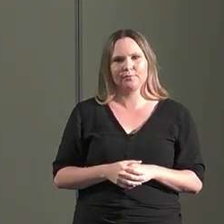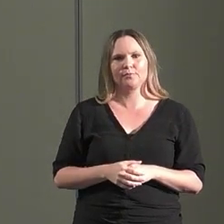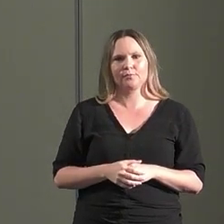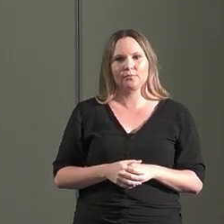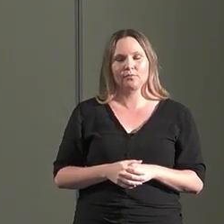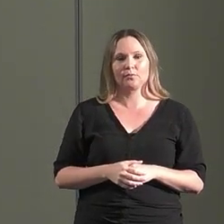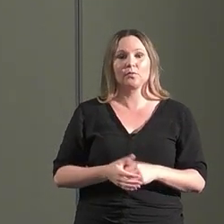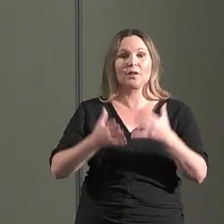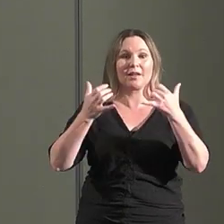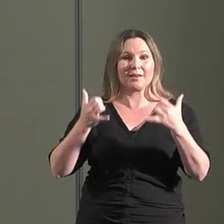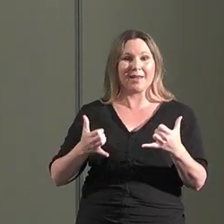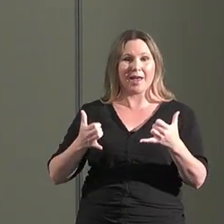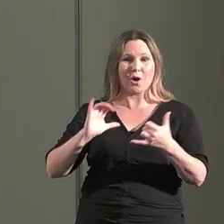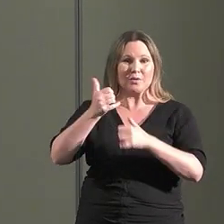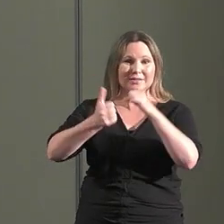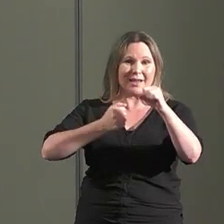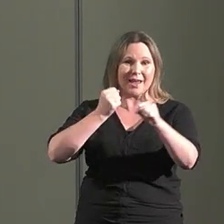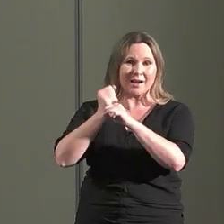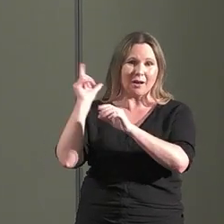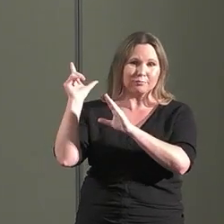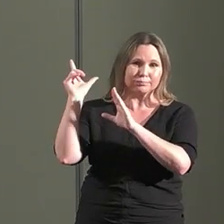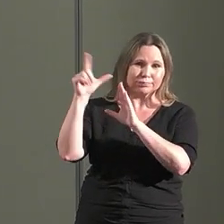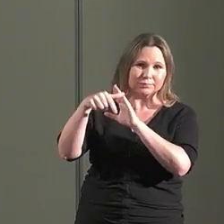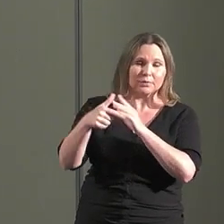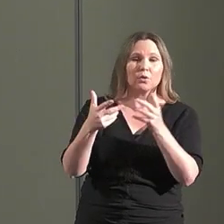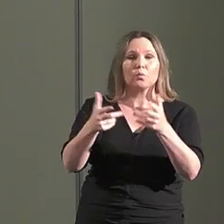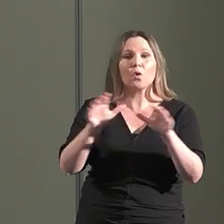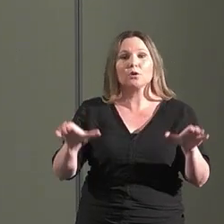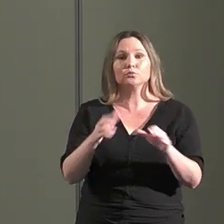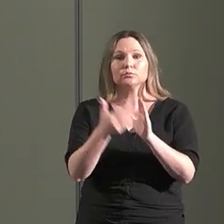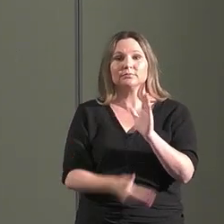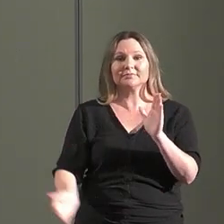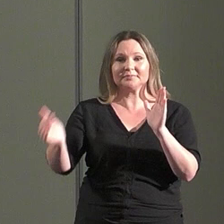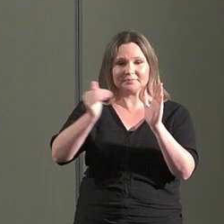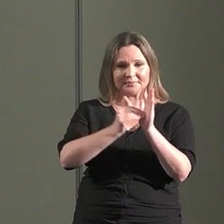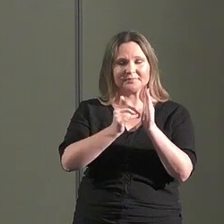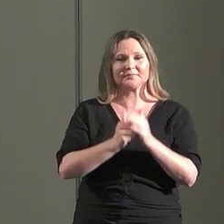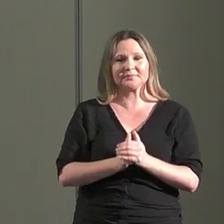Fast forward ten years we wanted to do it again.